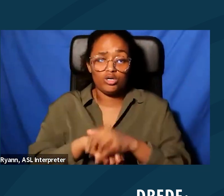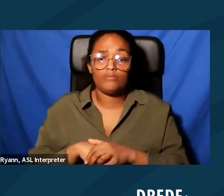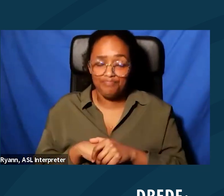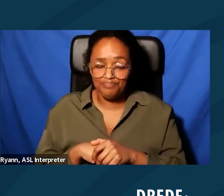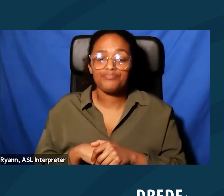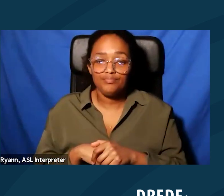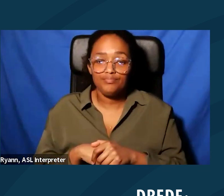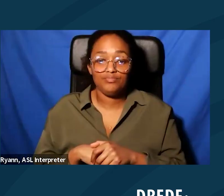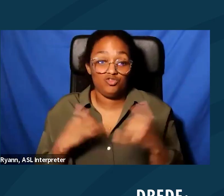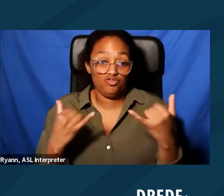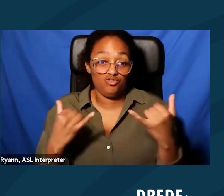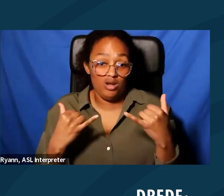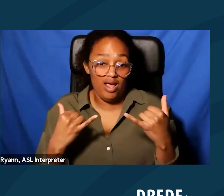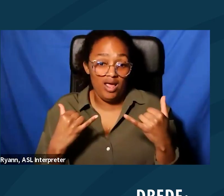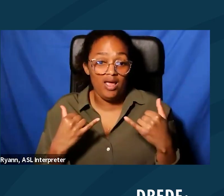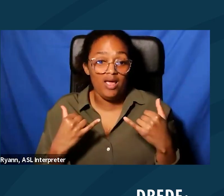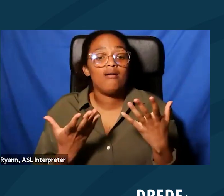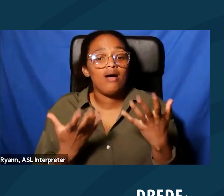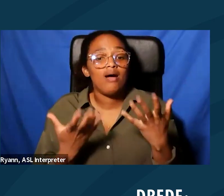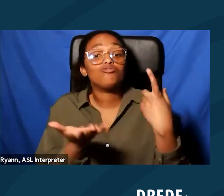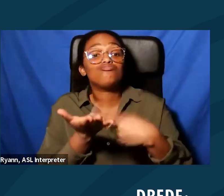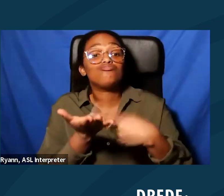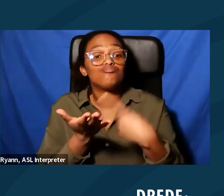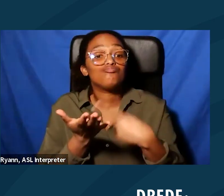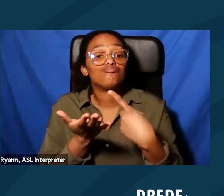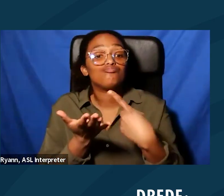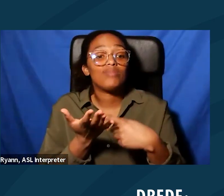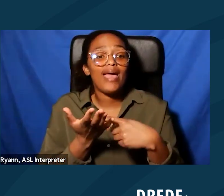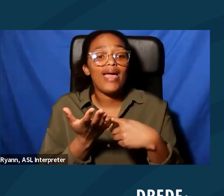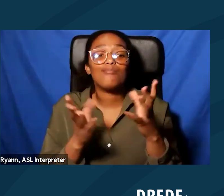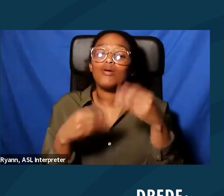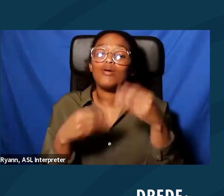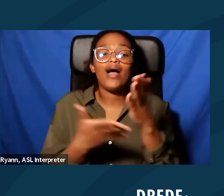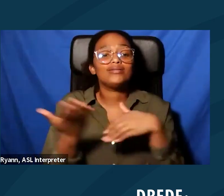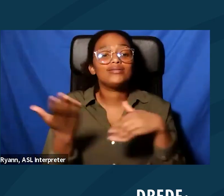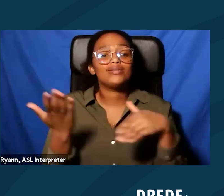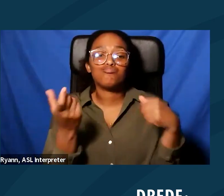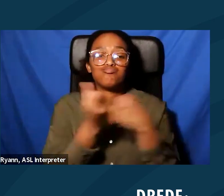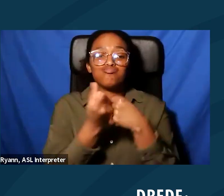you need to get excited about doing. Because that's part of the work, right.